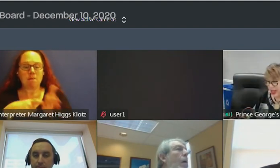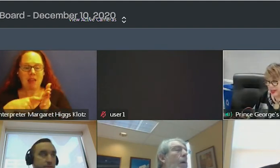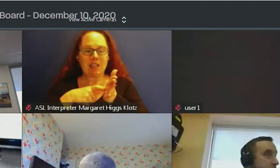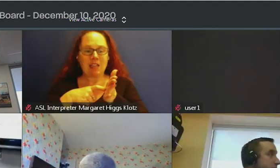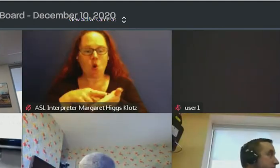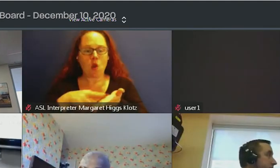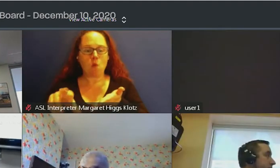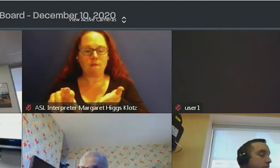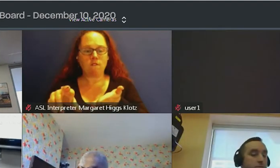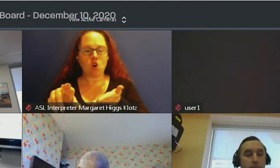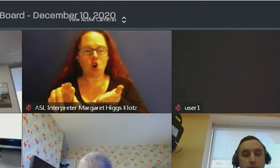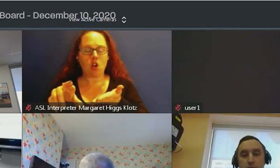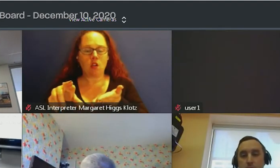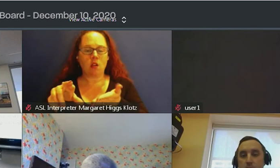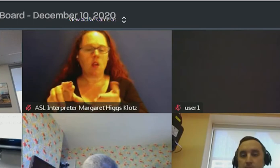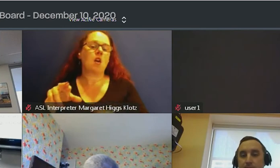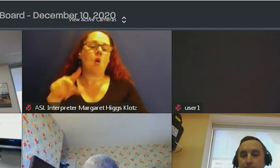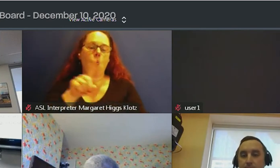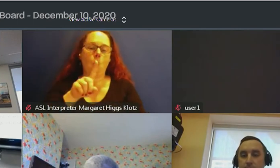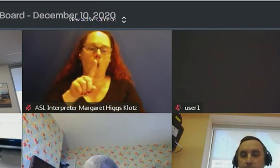Nine, excuse me, one nine one five A.